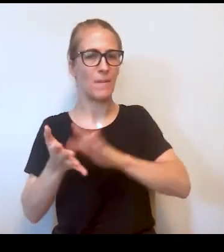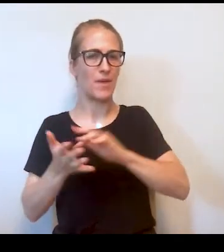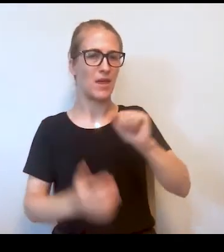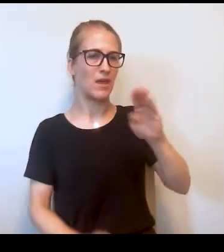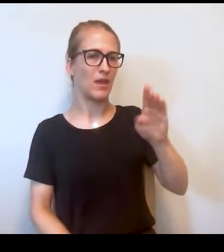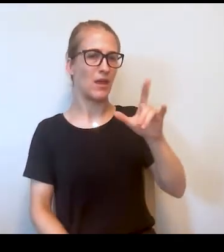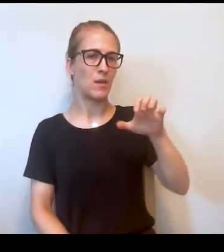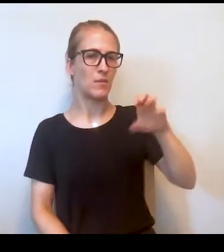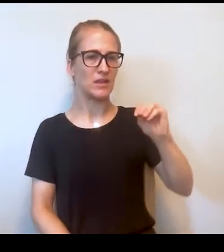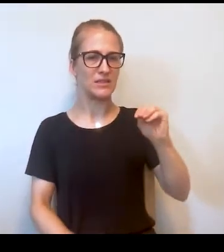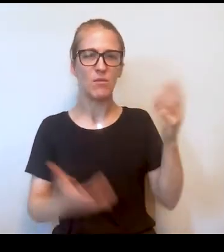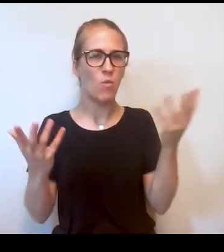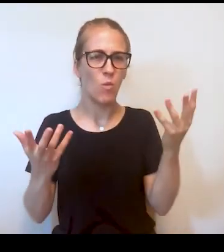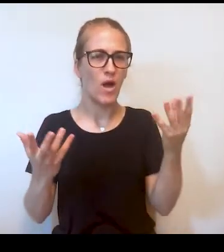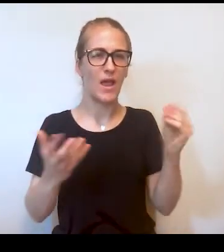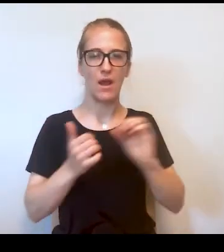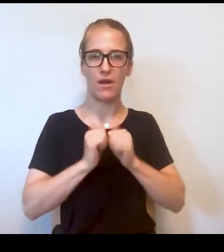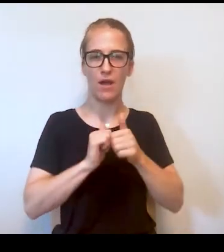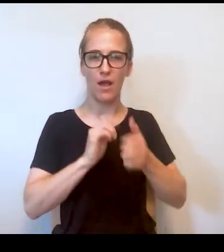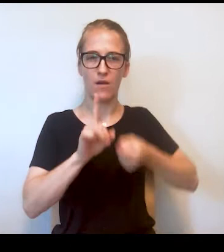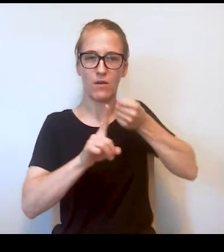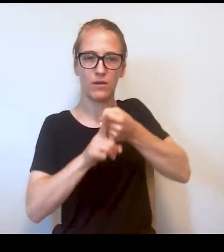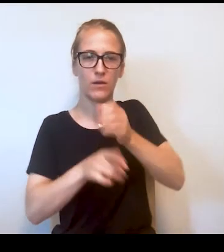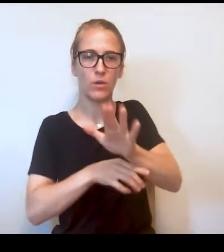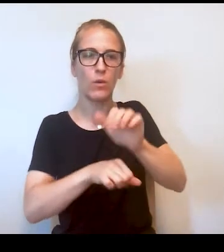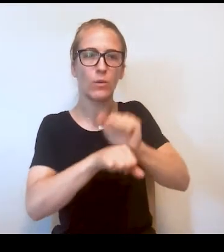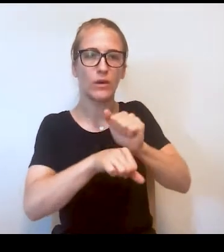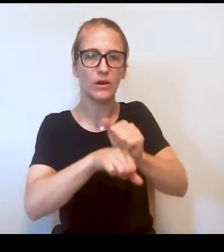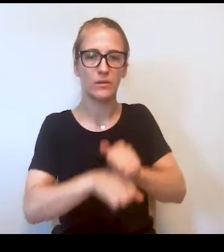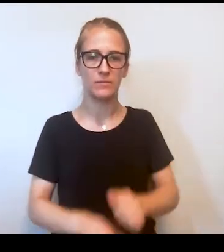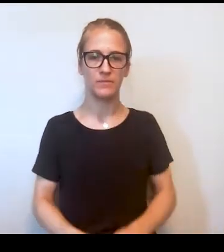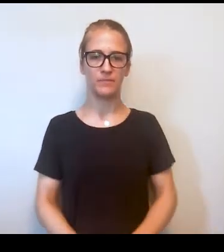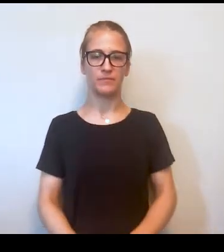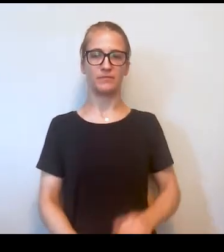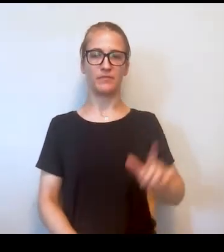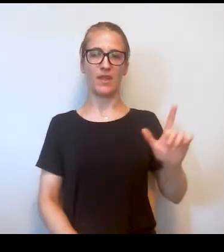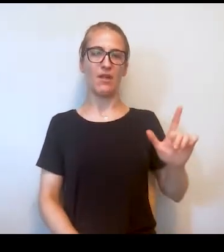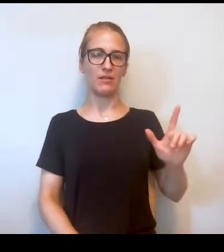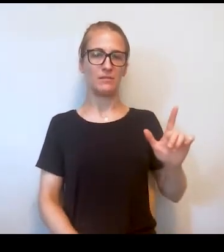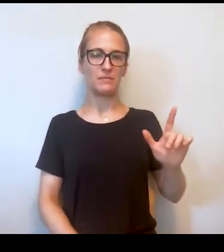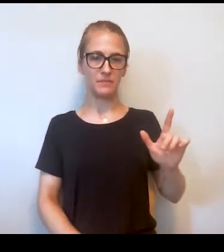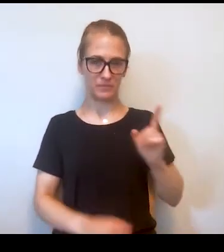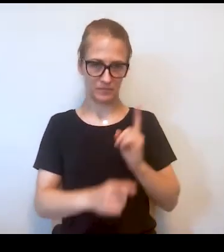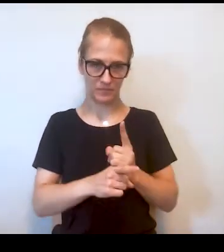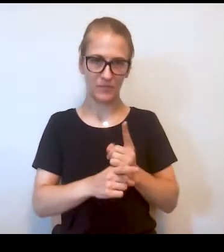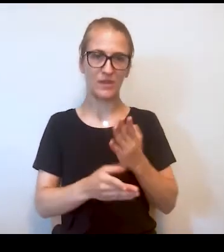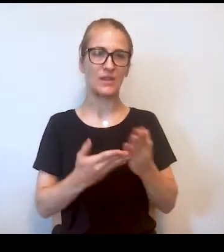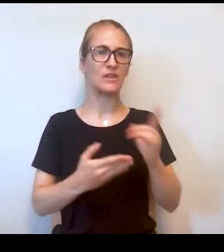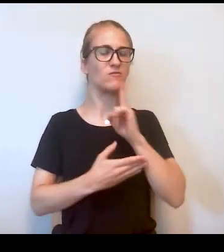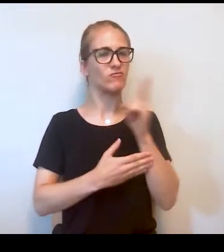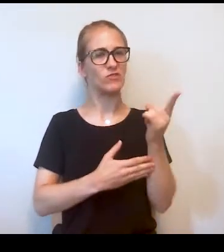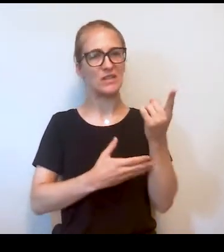And how is this affecting your work? [L] Yeah, well, these things play into each other.